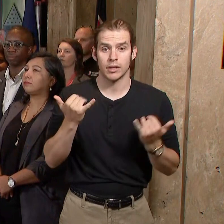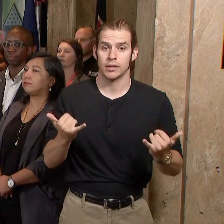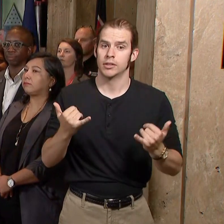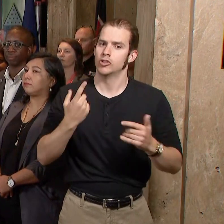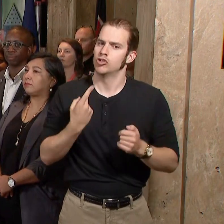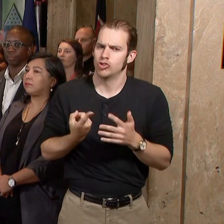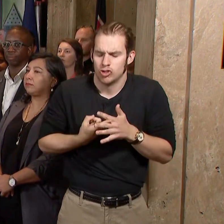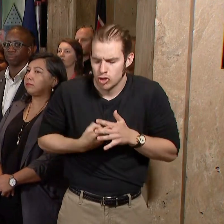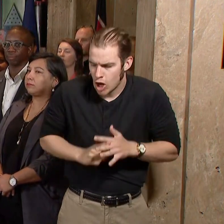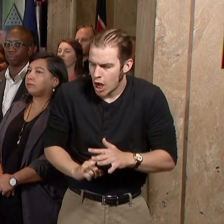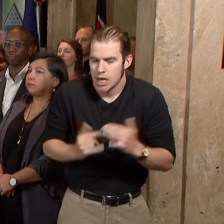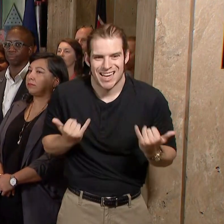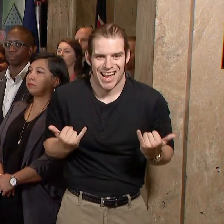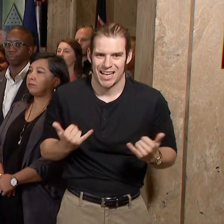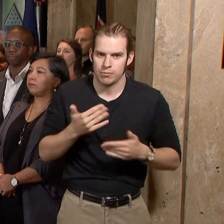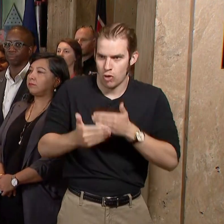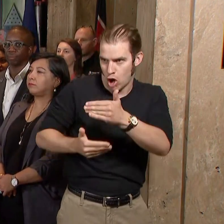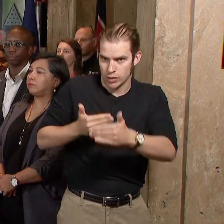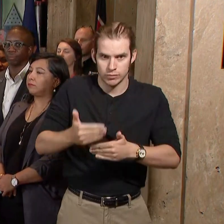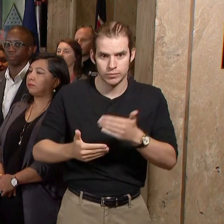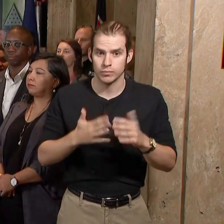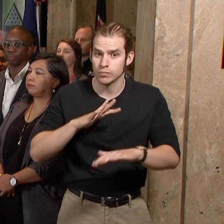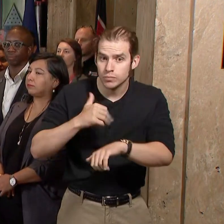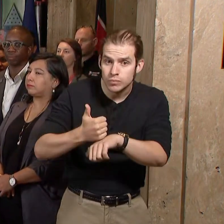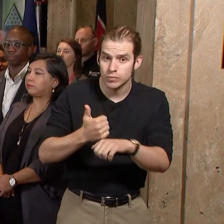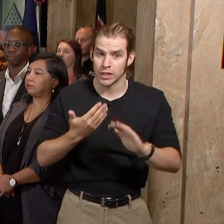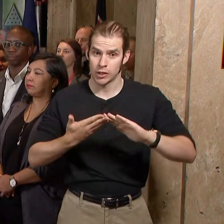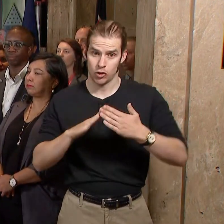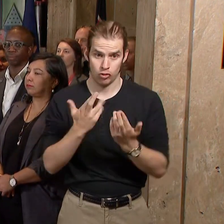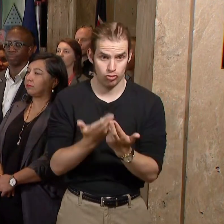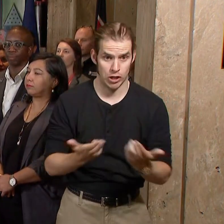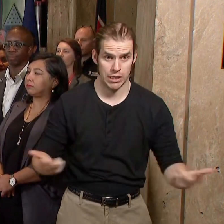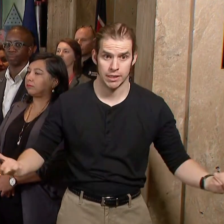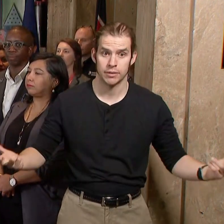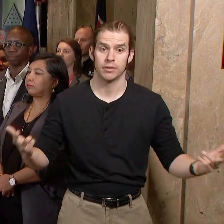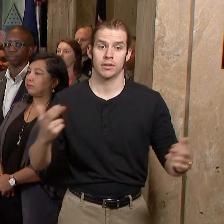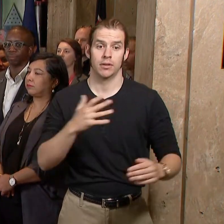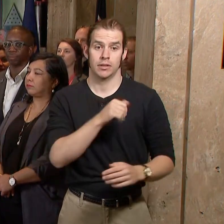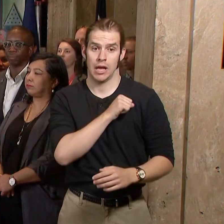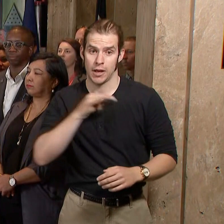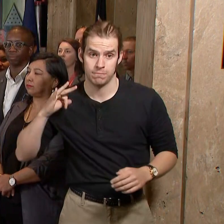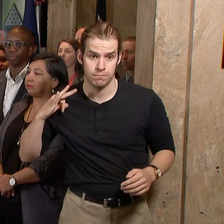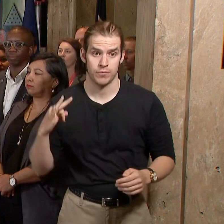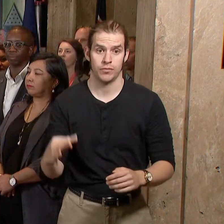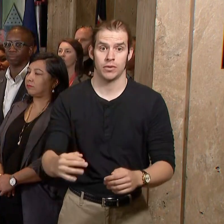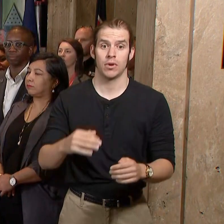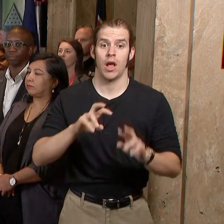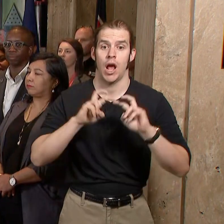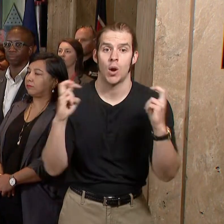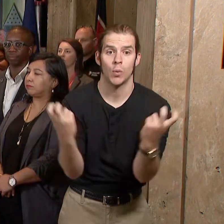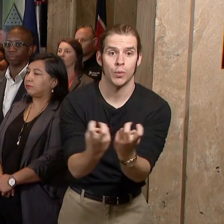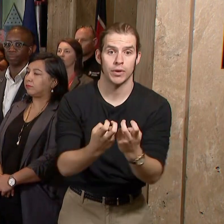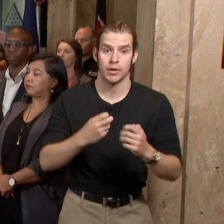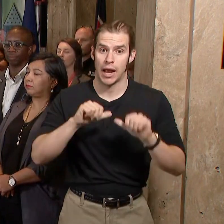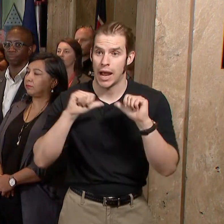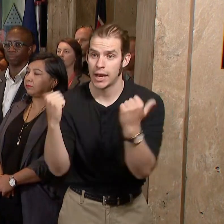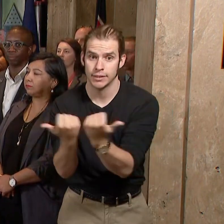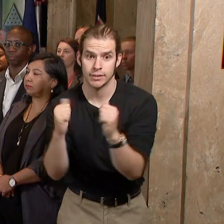to dedicate city resources. City personnel, the leadership of the City Council and of the agencies against that target. We also know we want to do this in